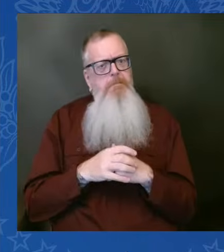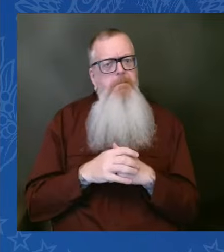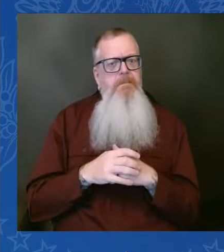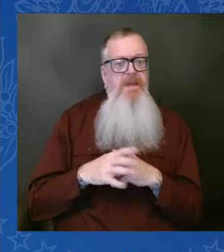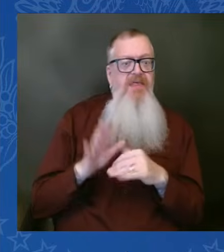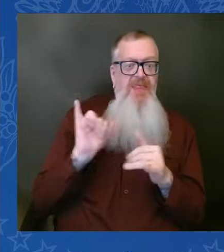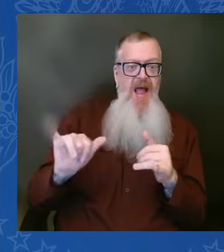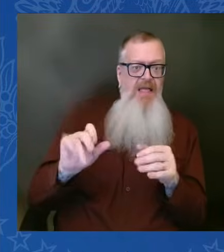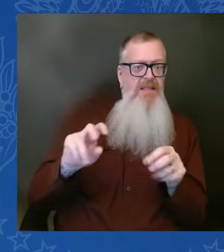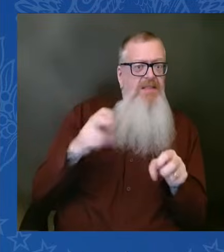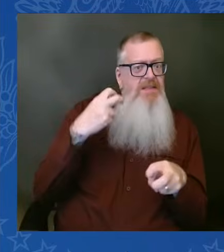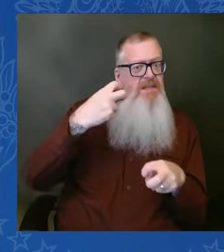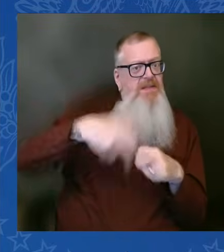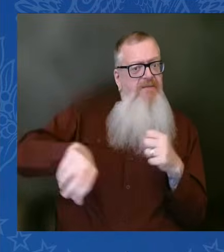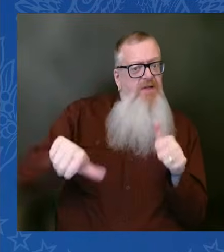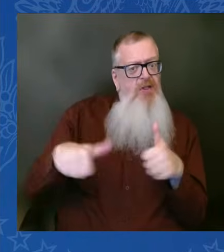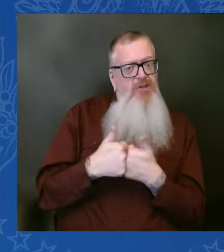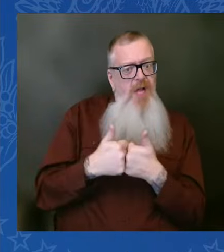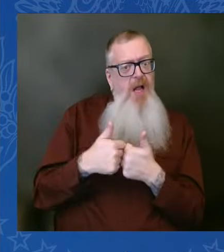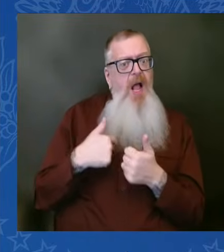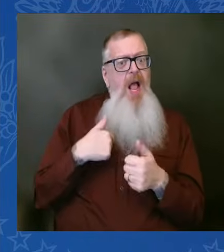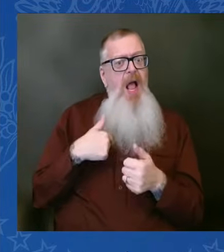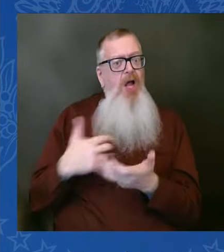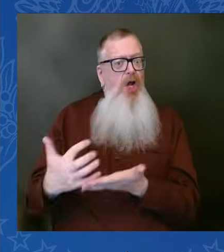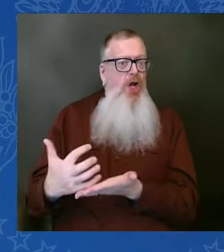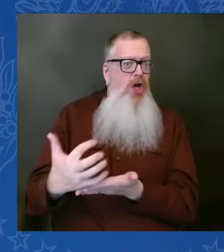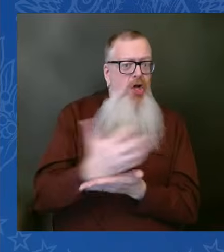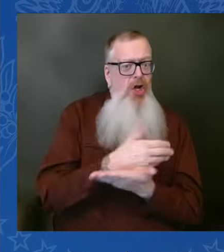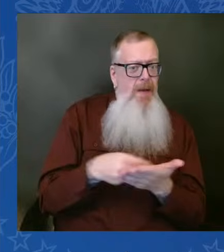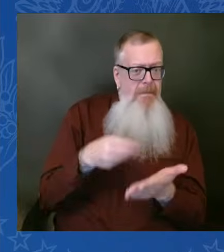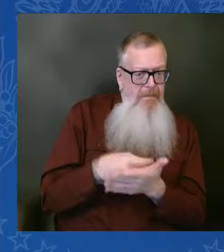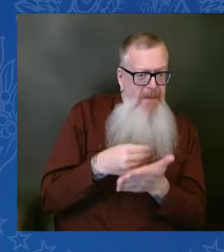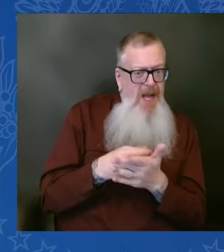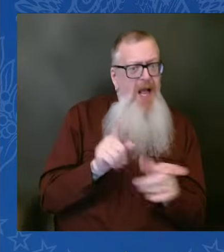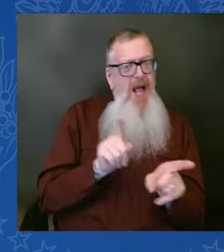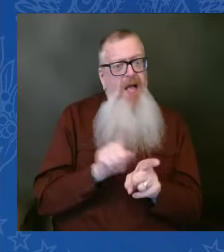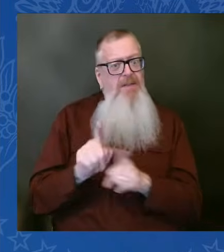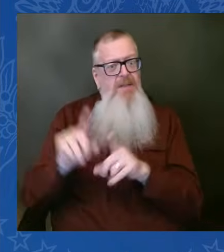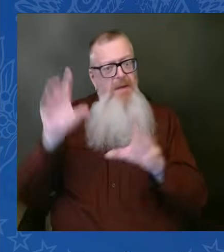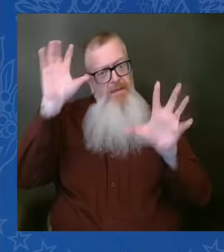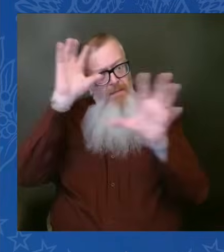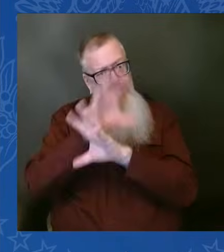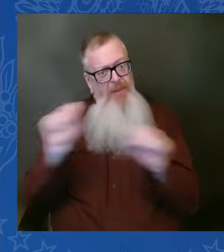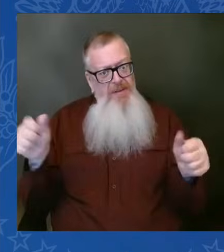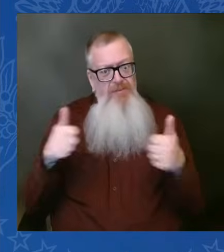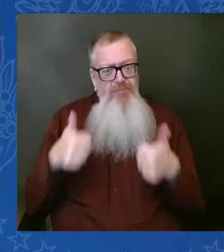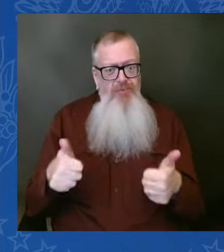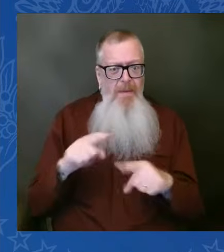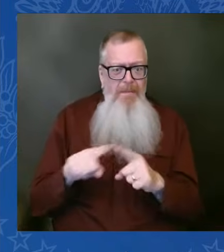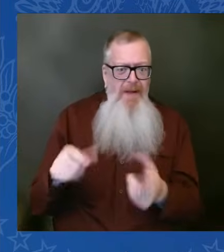You pay me a lot of money as a -- as a president. But for the very wealthy, it’s awful hard. You need more personnel.